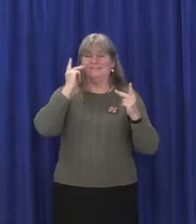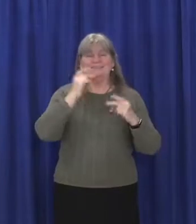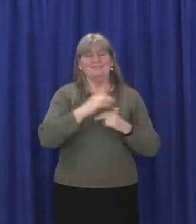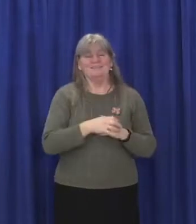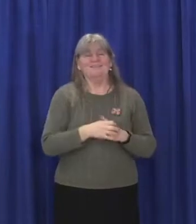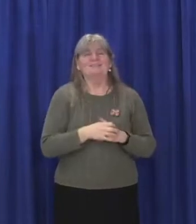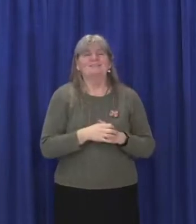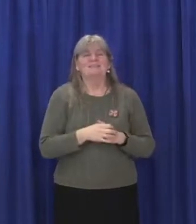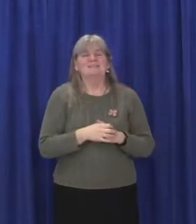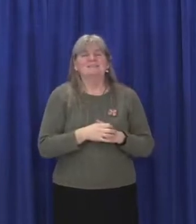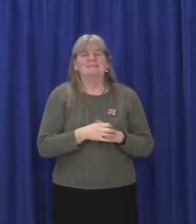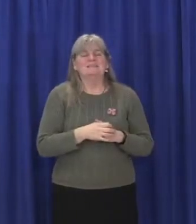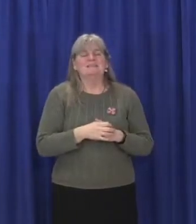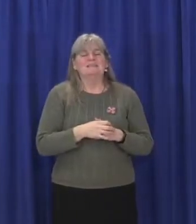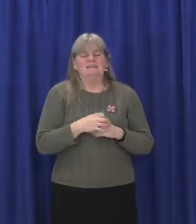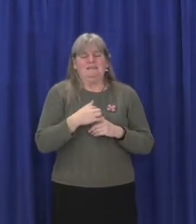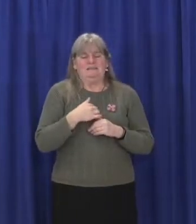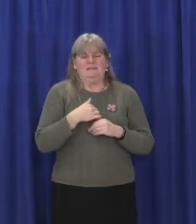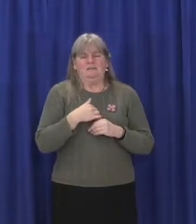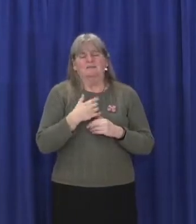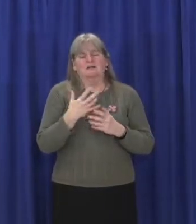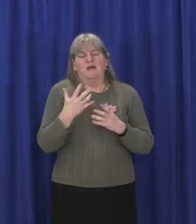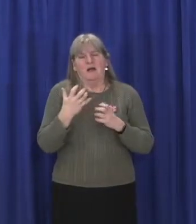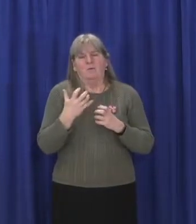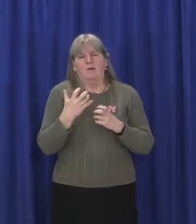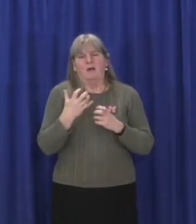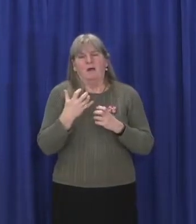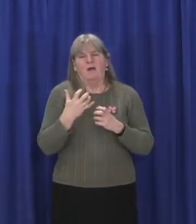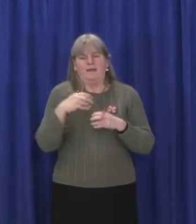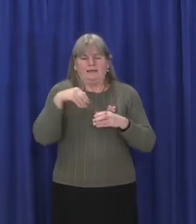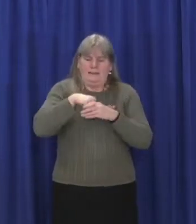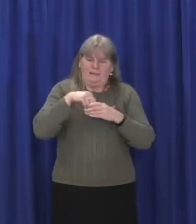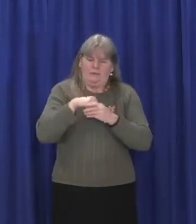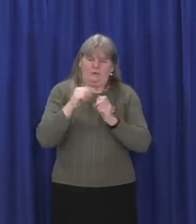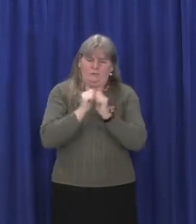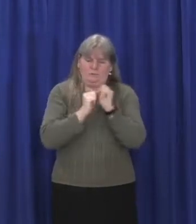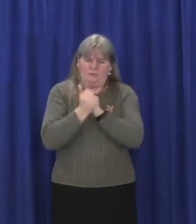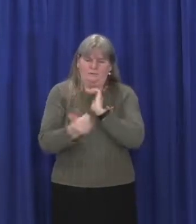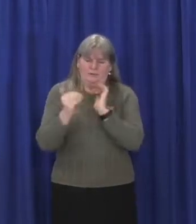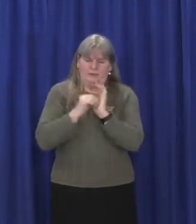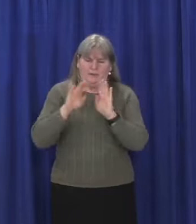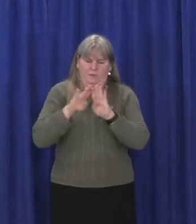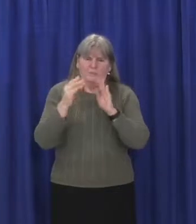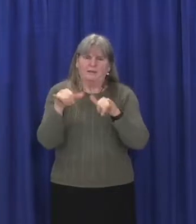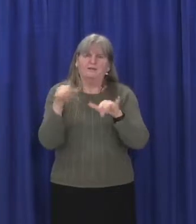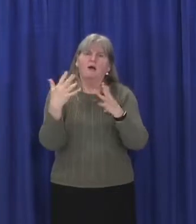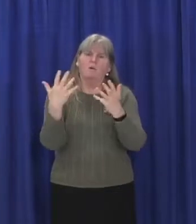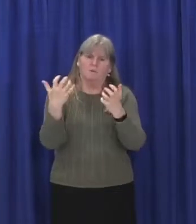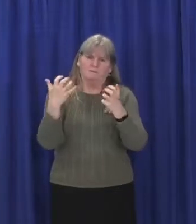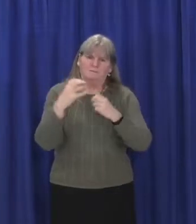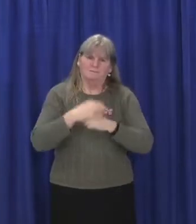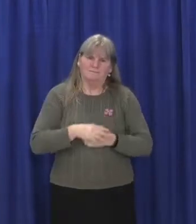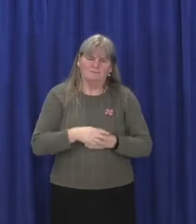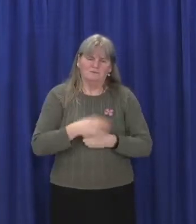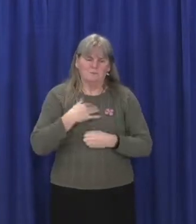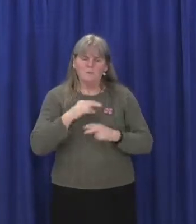I really would like to get indoor team sports back as soon as possible. So I'm watching a number of indicators.